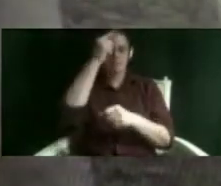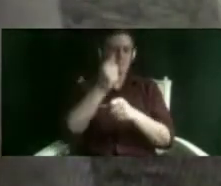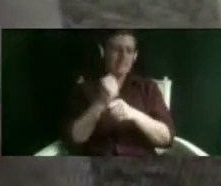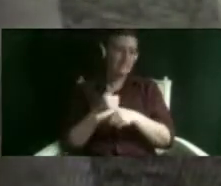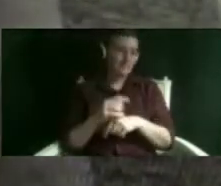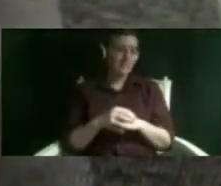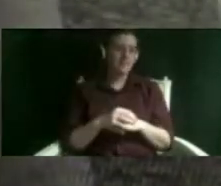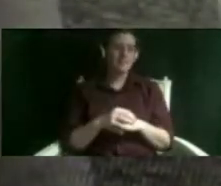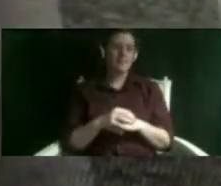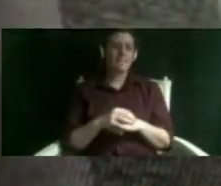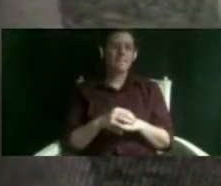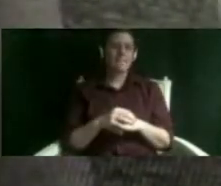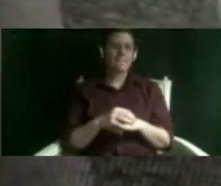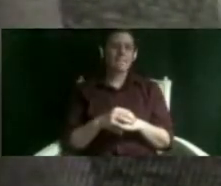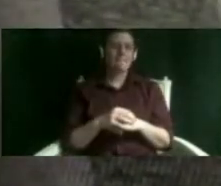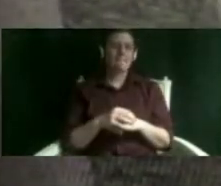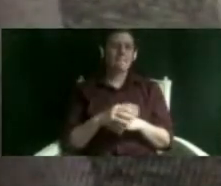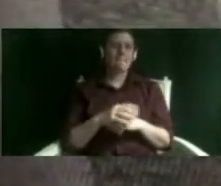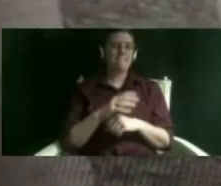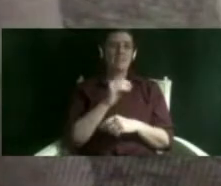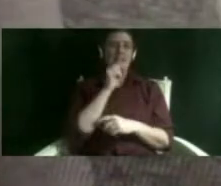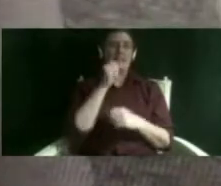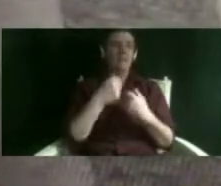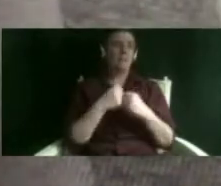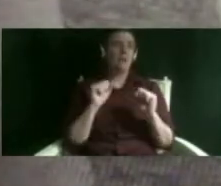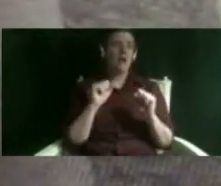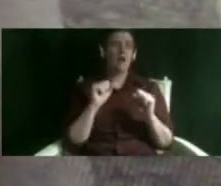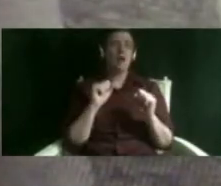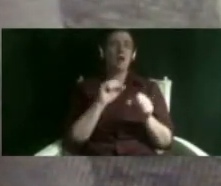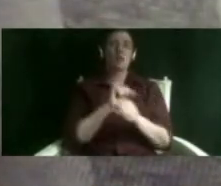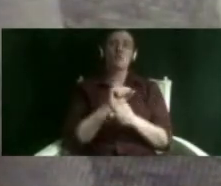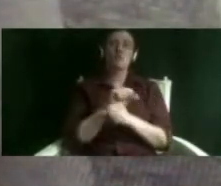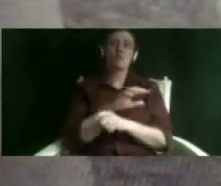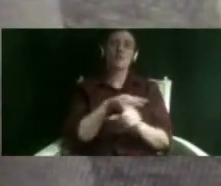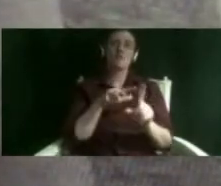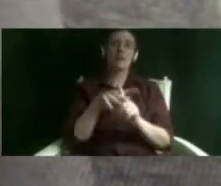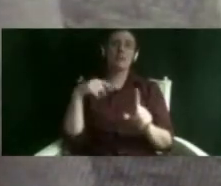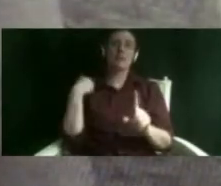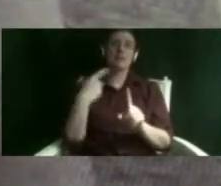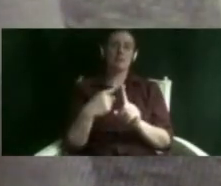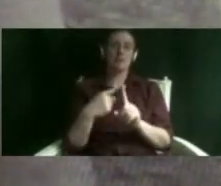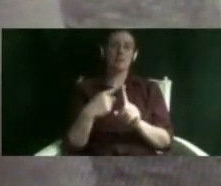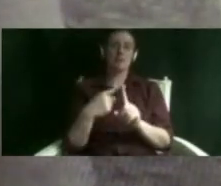until in work environments until i met um until i got in a serious relationship with someone who was